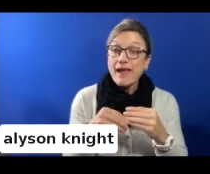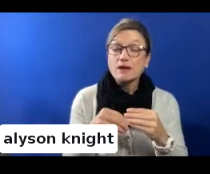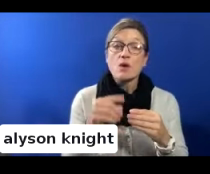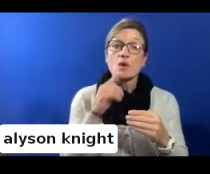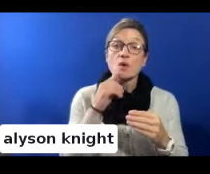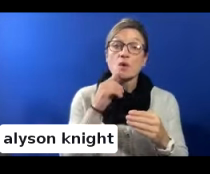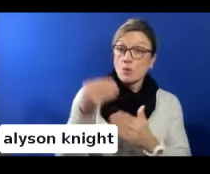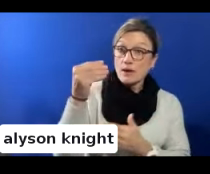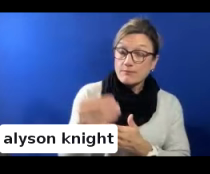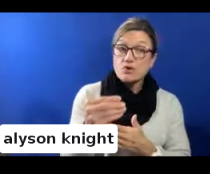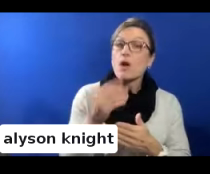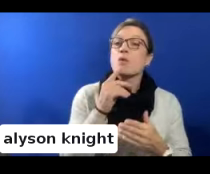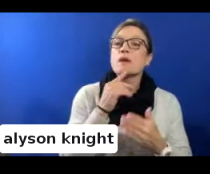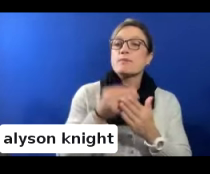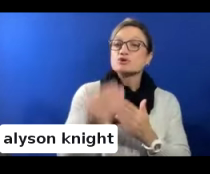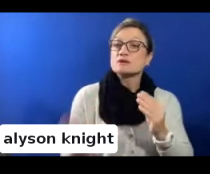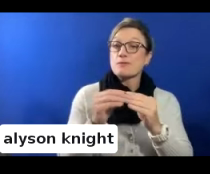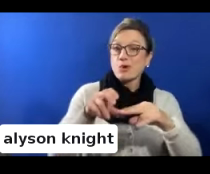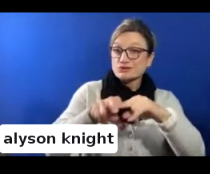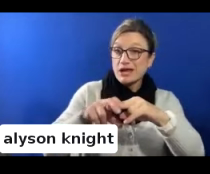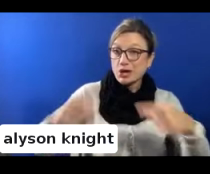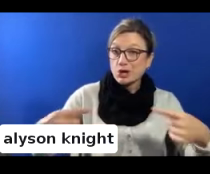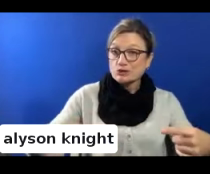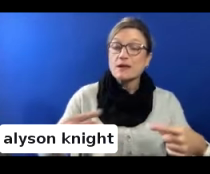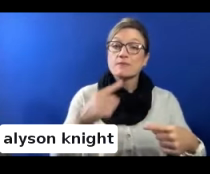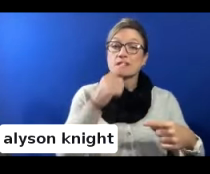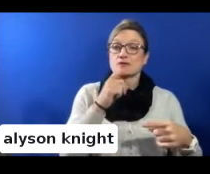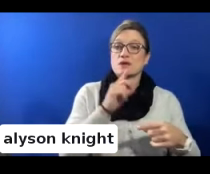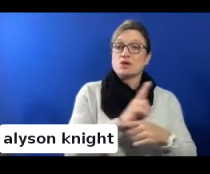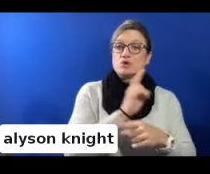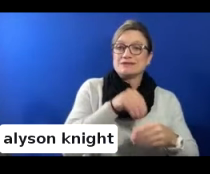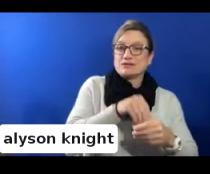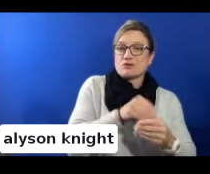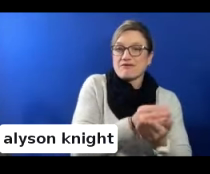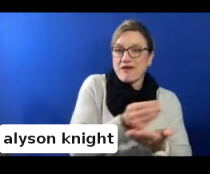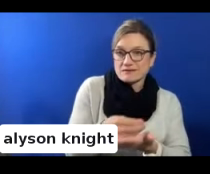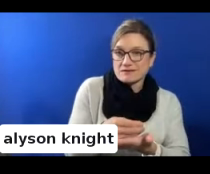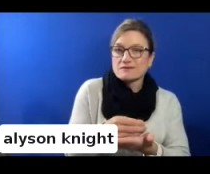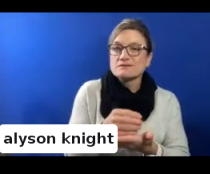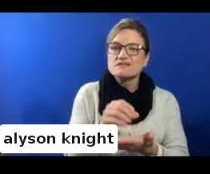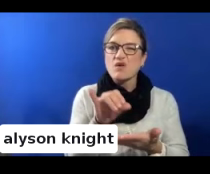internal funds, there will be no impact on the project, and this was communicated to the Foundation.